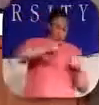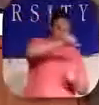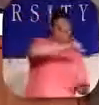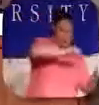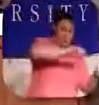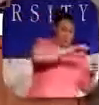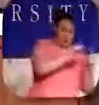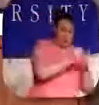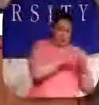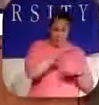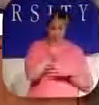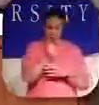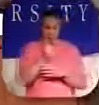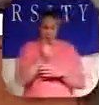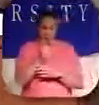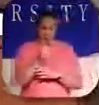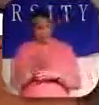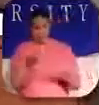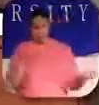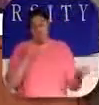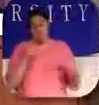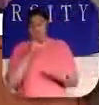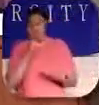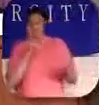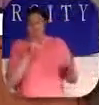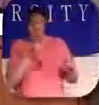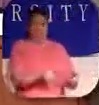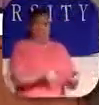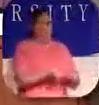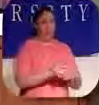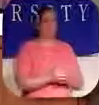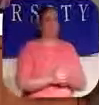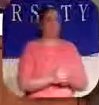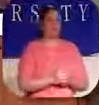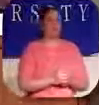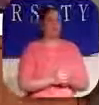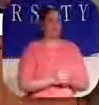and the reason for that is what I will explain to you is what I call "going home"